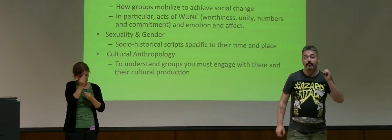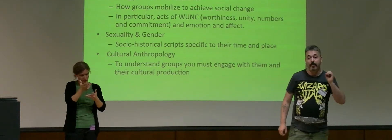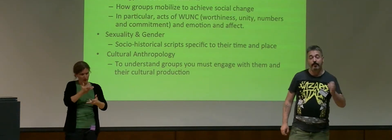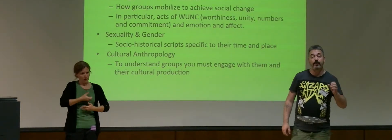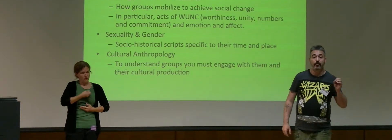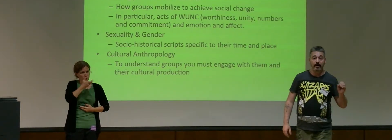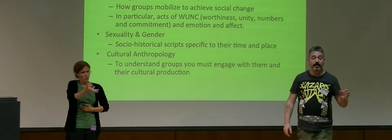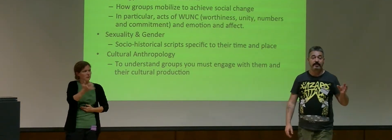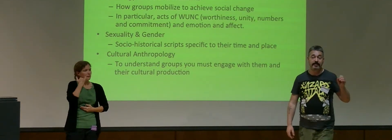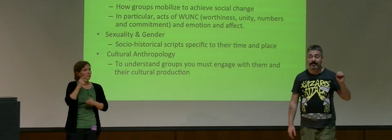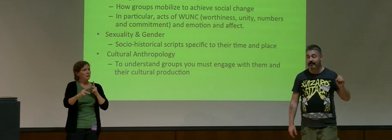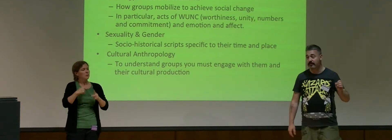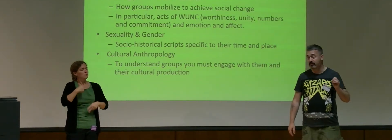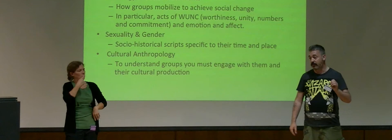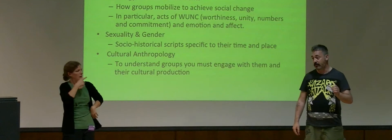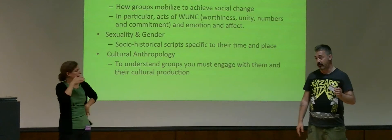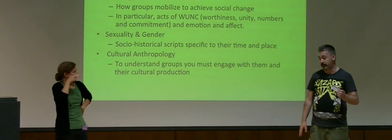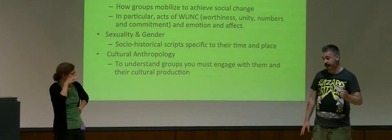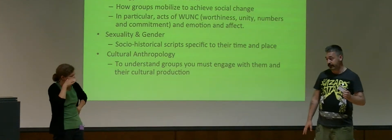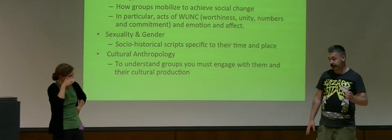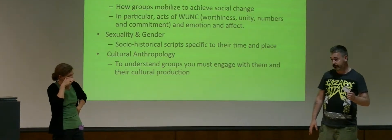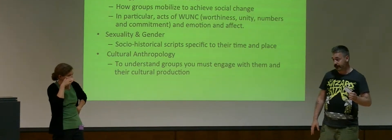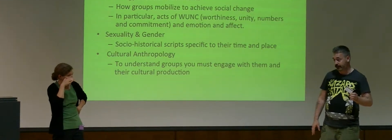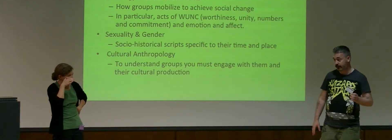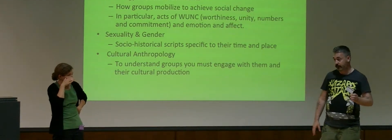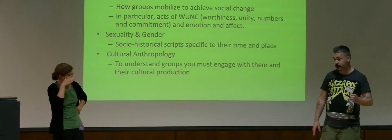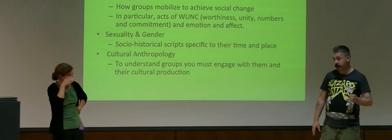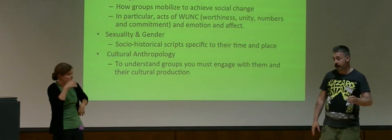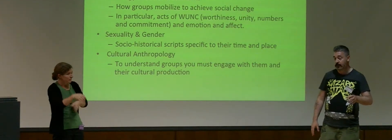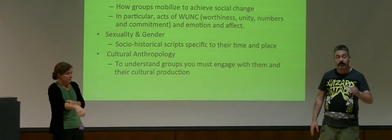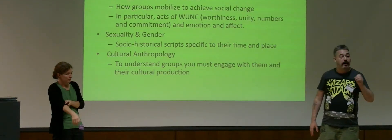if people are willing to listen to them